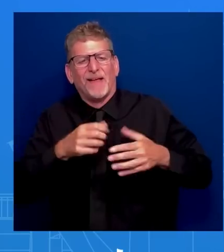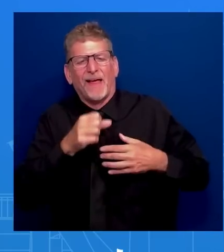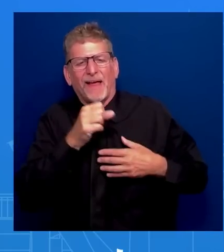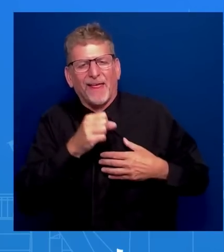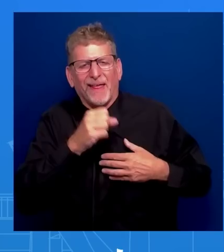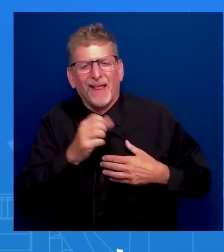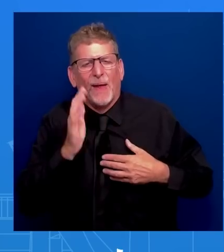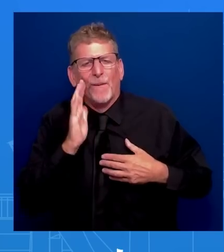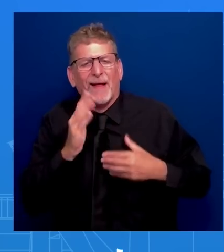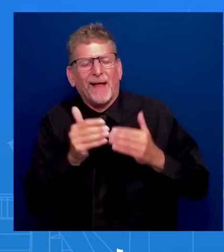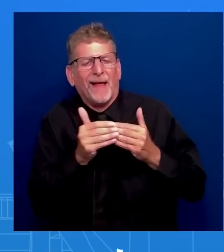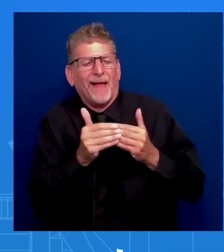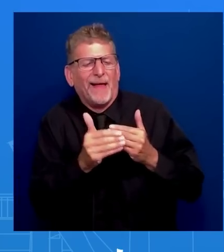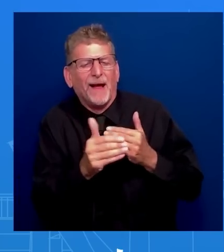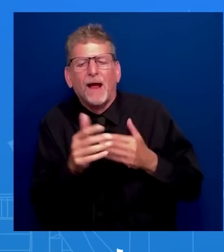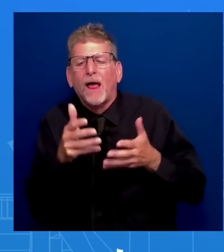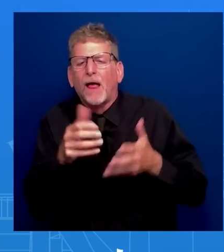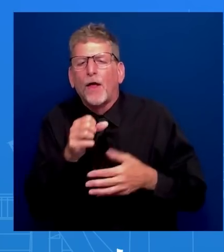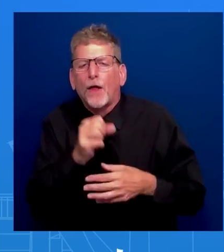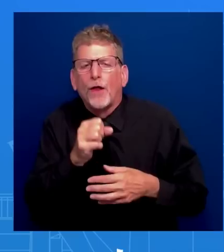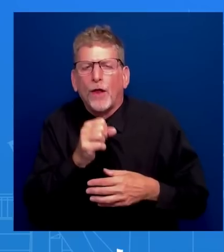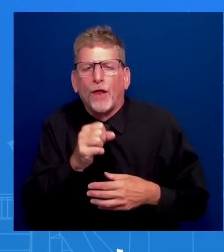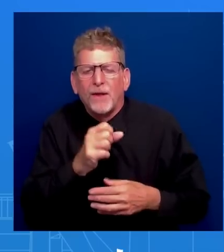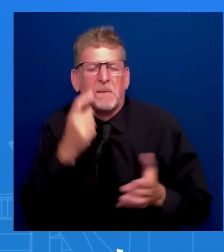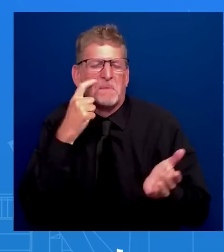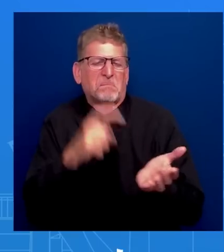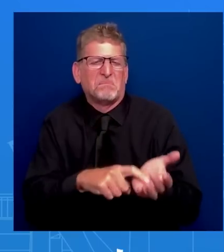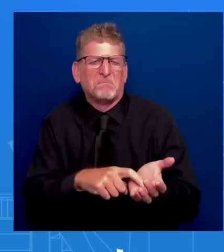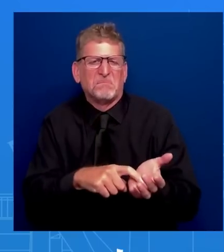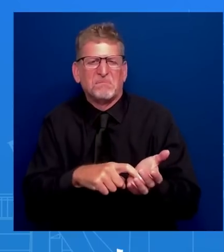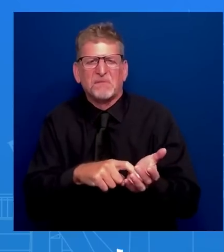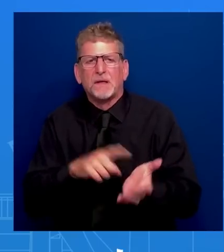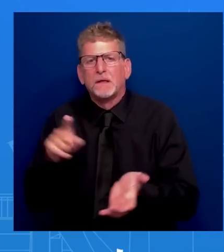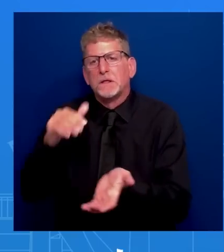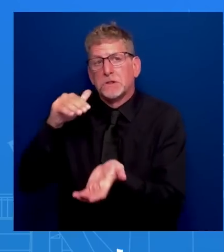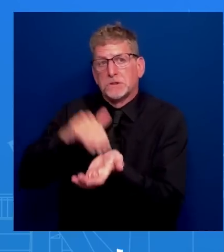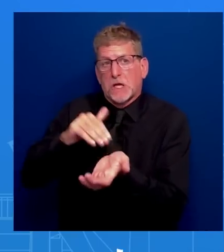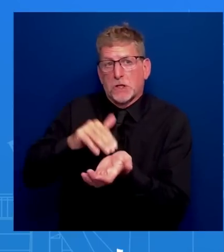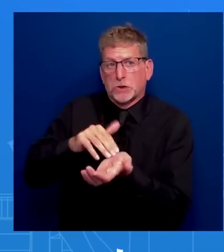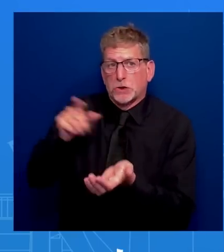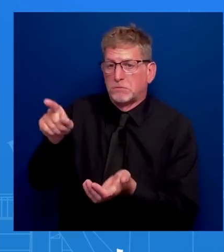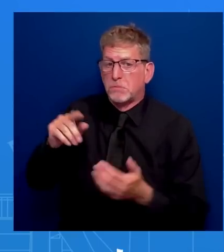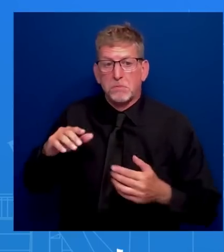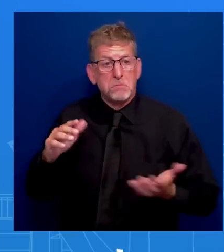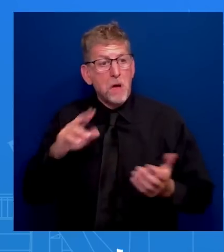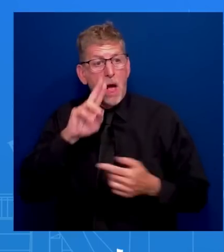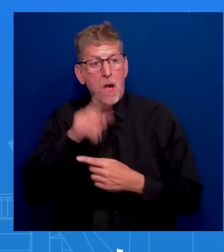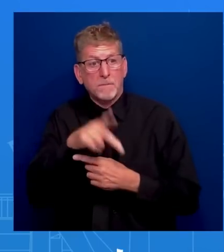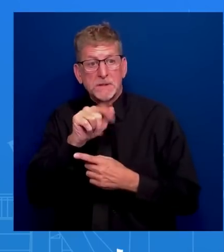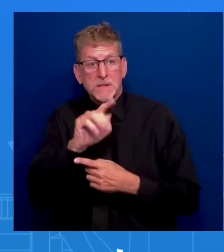The Press: And so, no update from the physician -- Ms. Jean-Pierre: No, there's no update needed. We had actually said that this was a possibility. We had been clear about that.